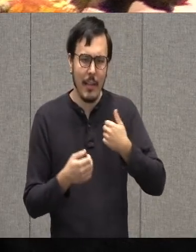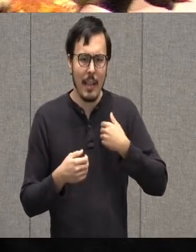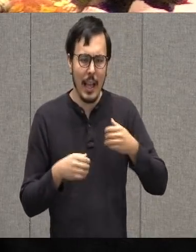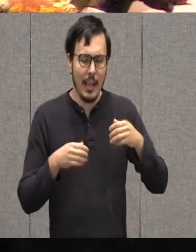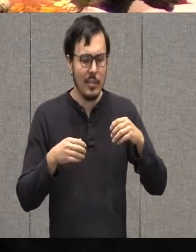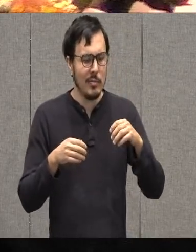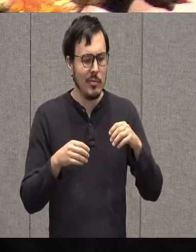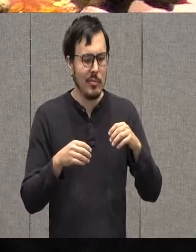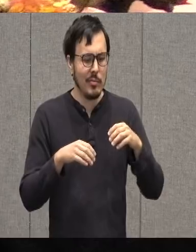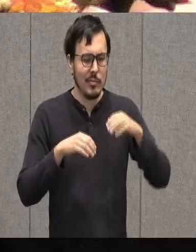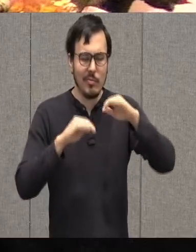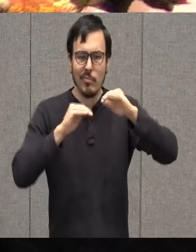Give me an estimate.